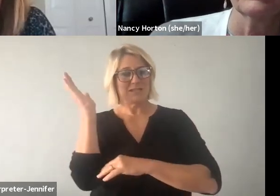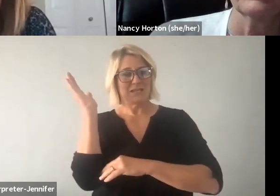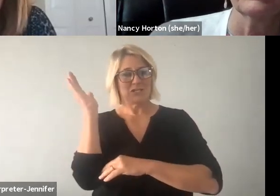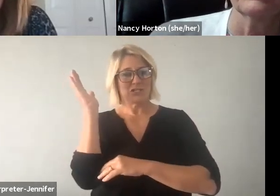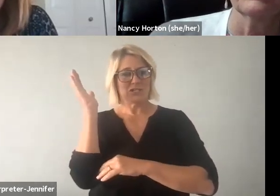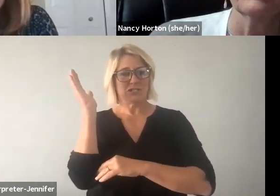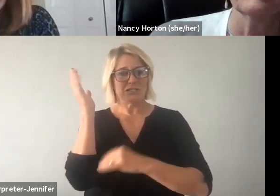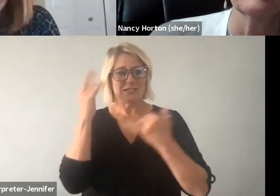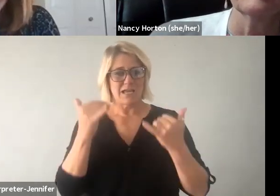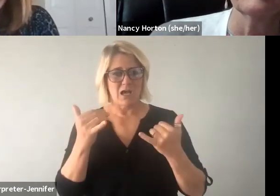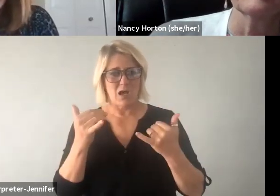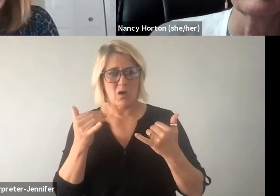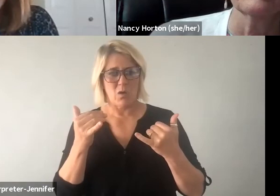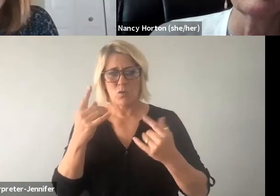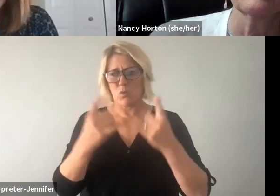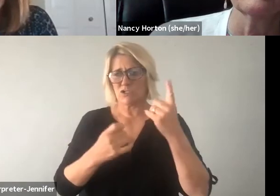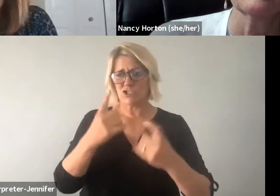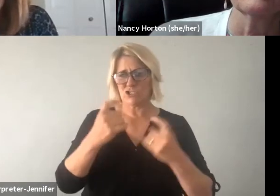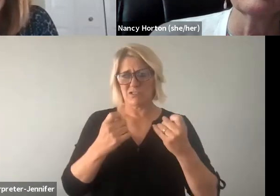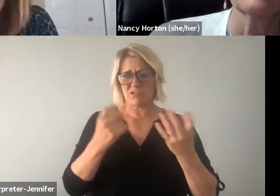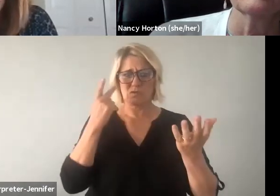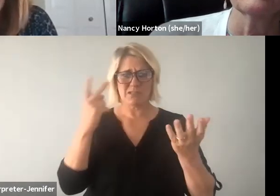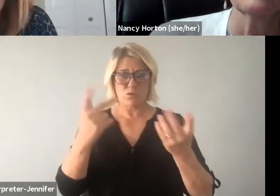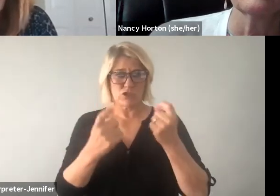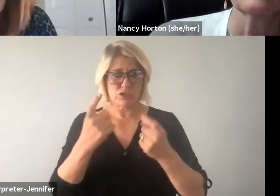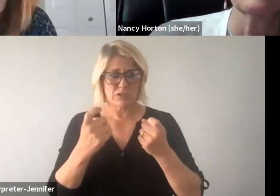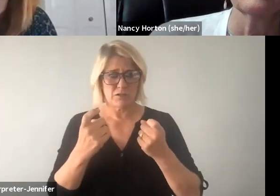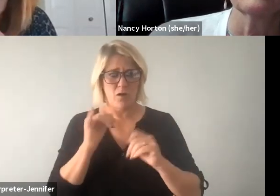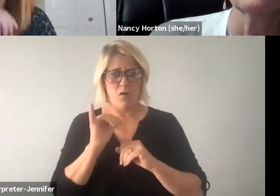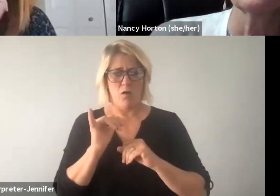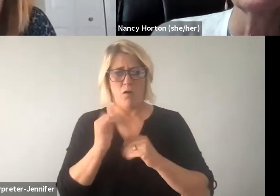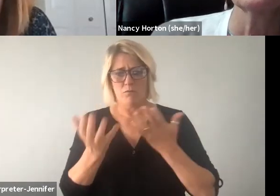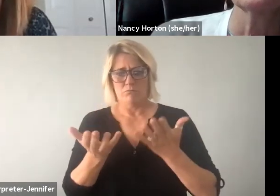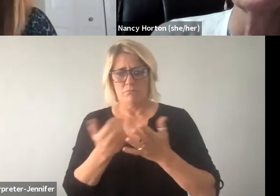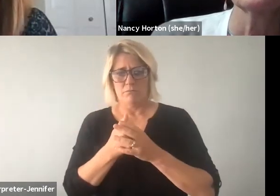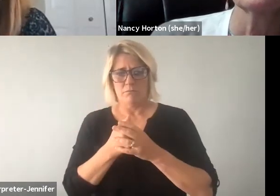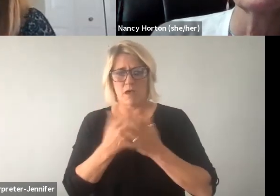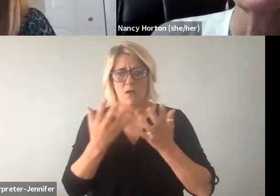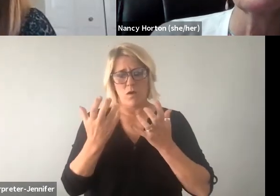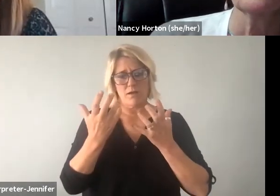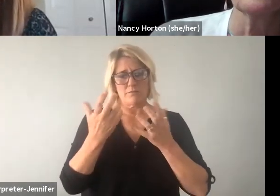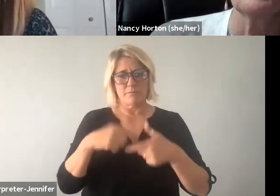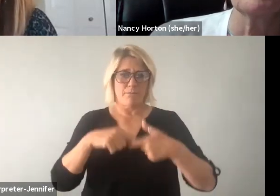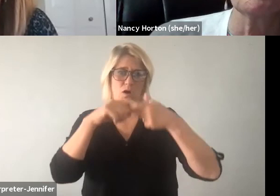Okay. Slide 21, please. We have come to kind of our presentation -- I'm